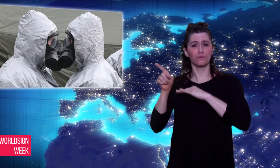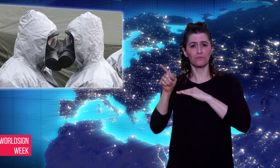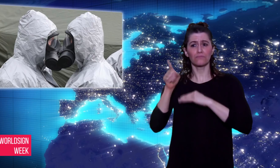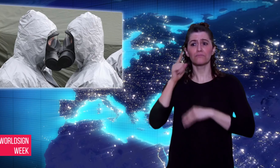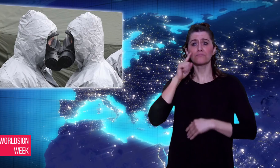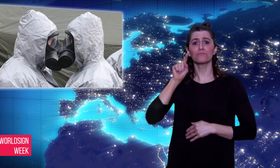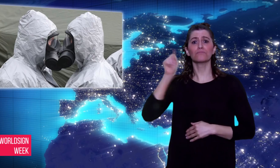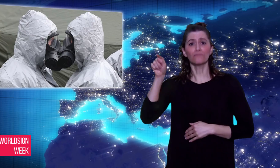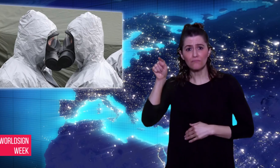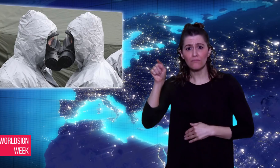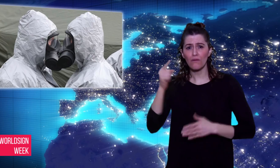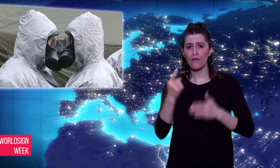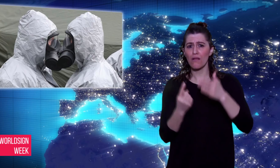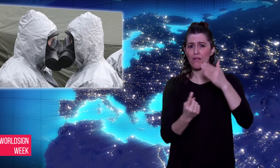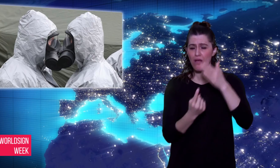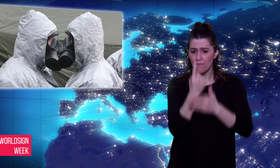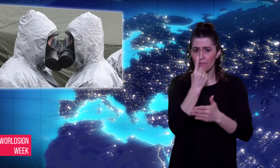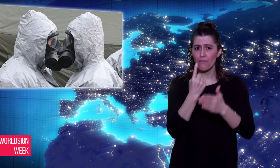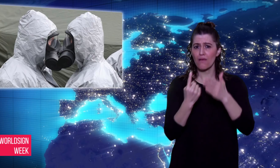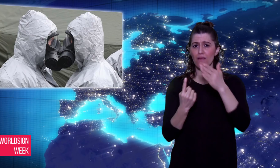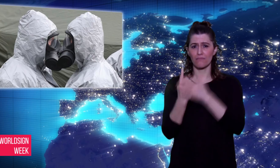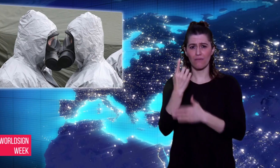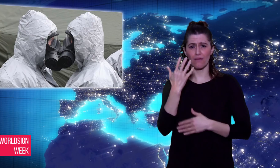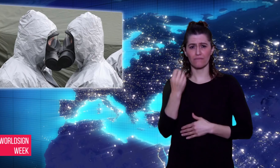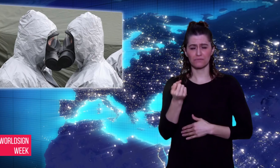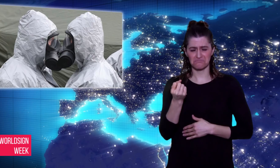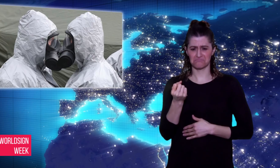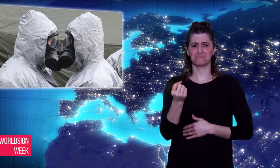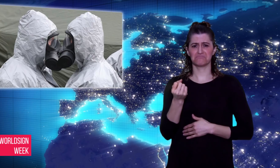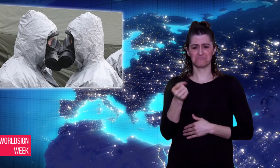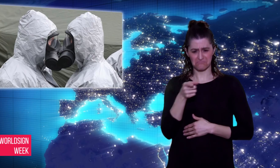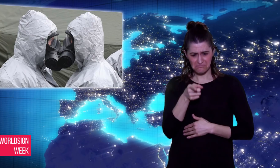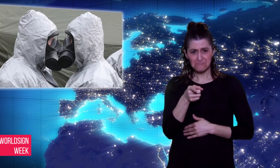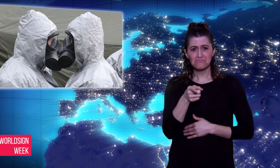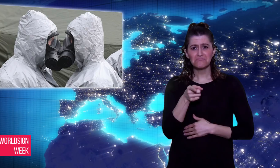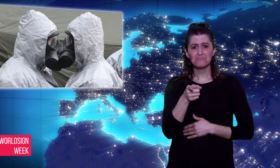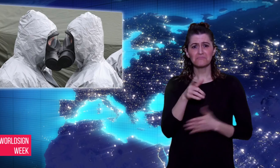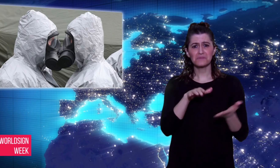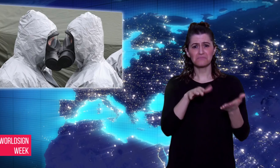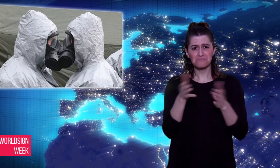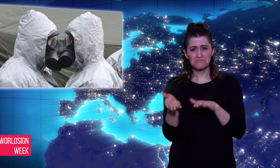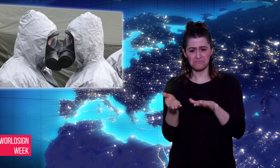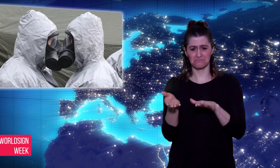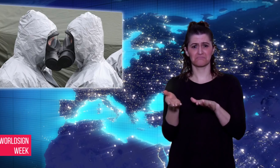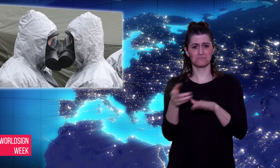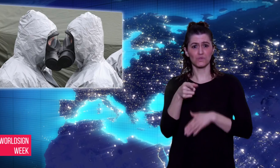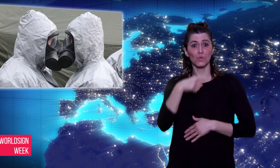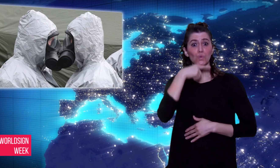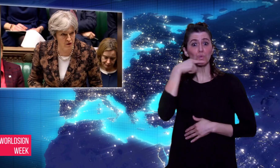in the past decade. British Prime